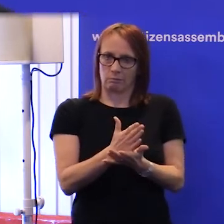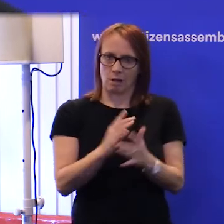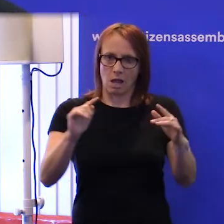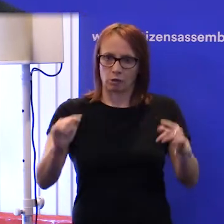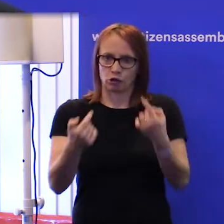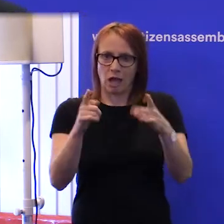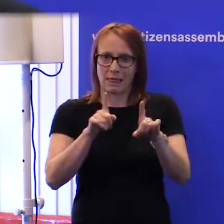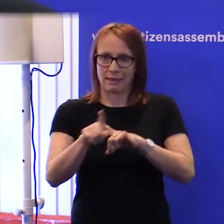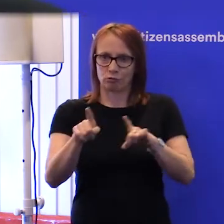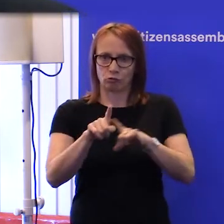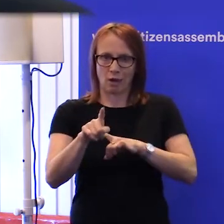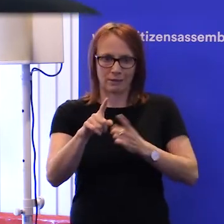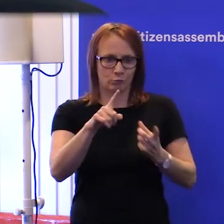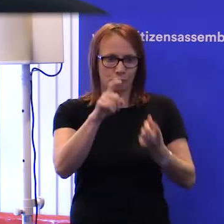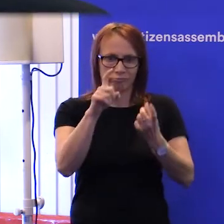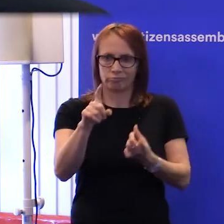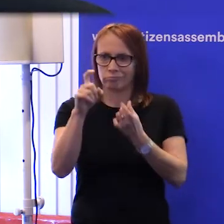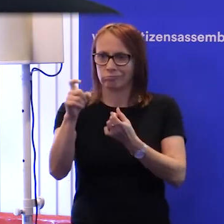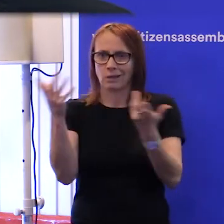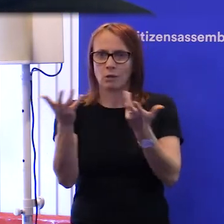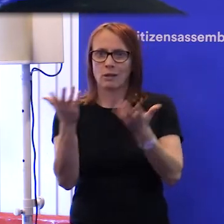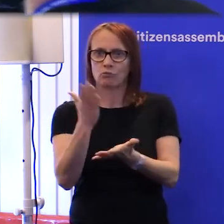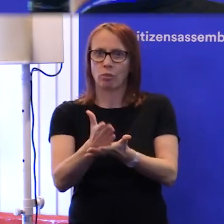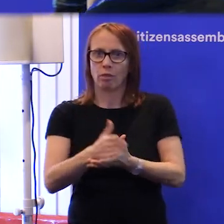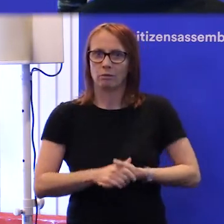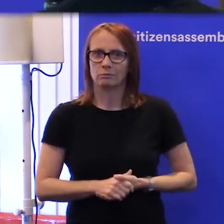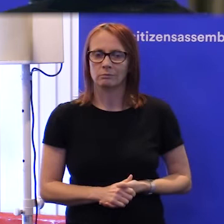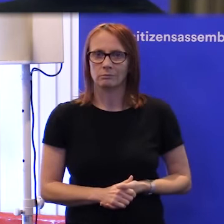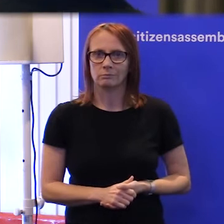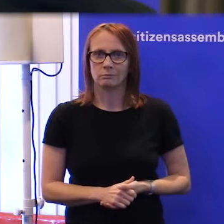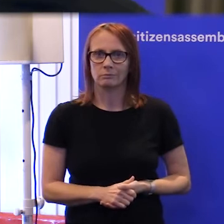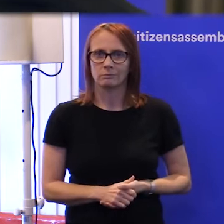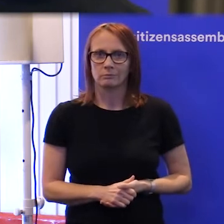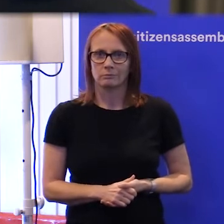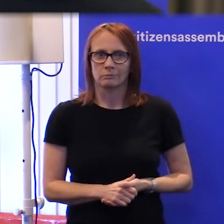to understand where where the truth lies so I just all I want to do is really